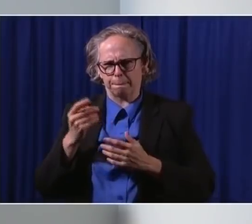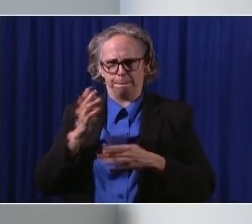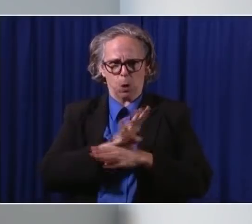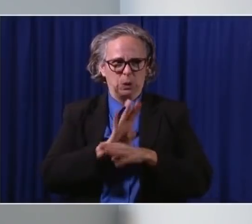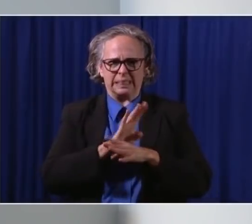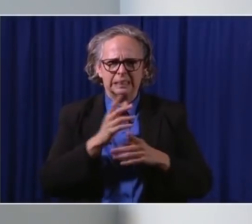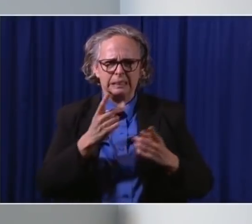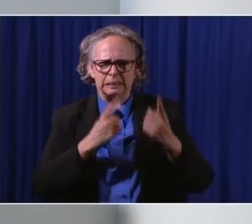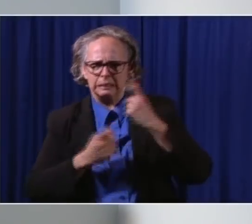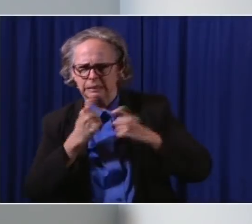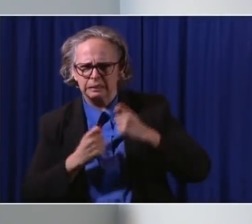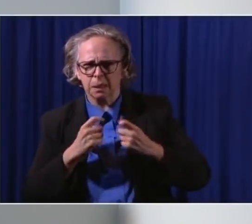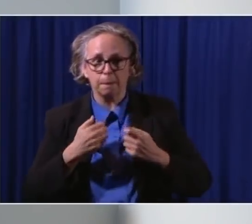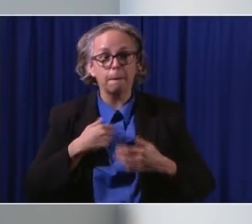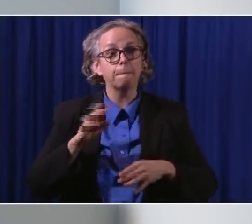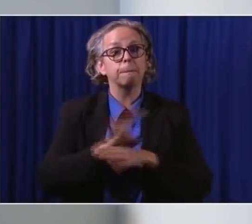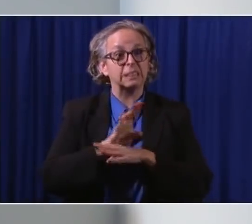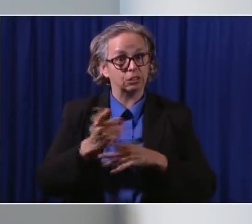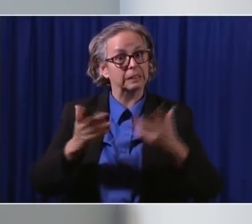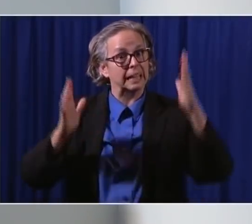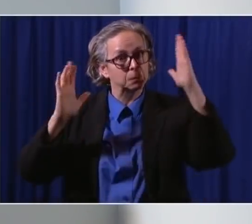THAT, BECAUSE WE HAVE HAD A